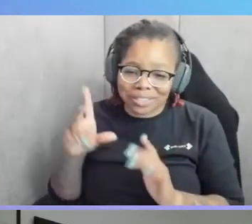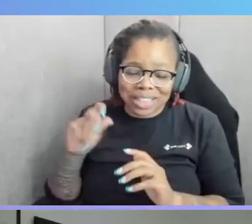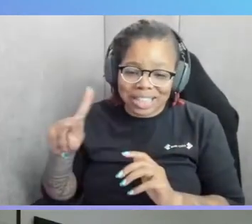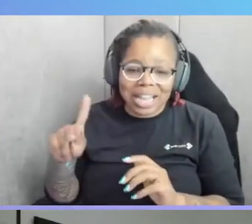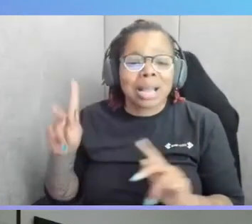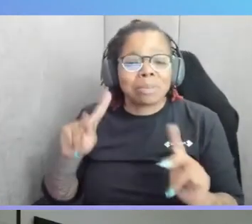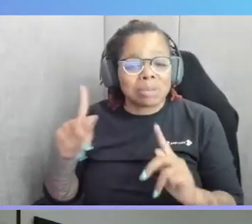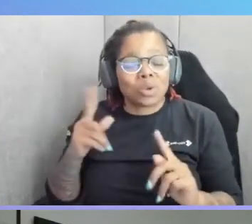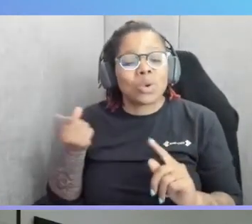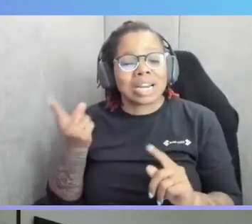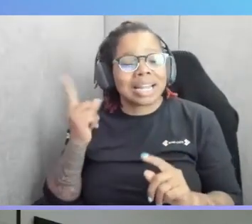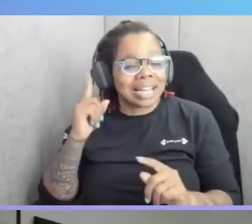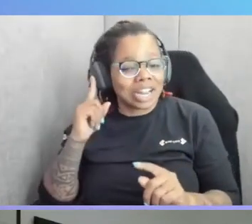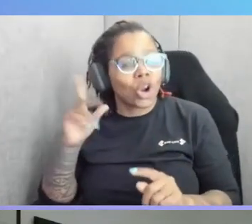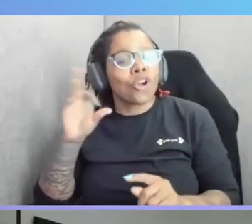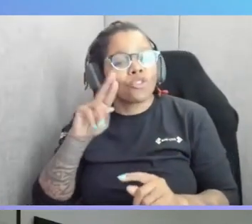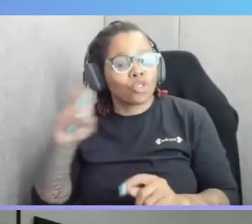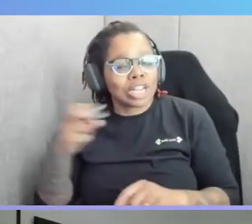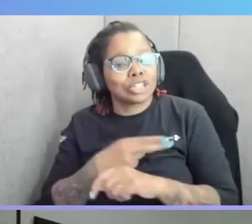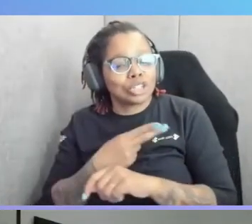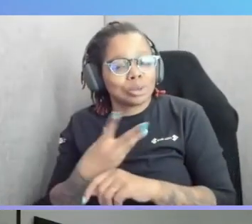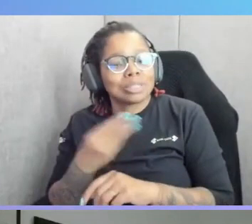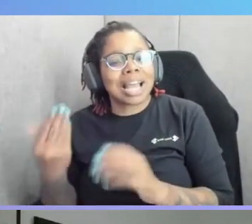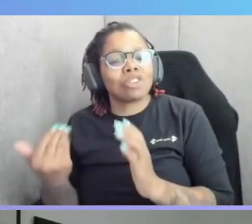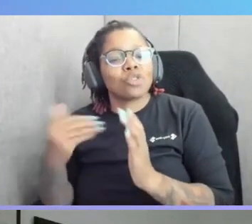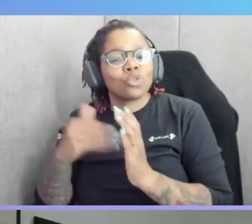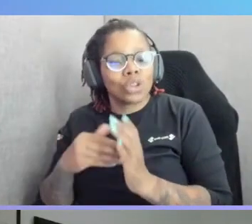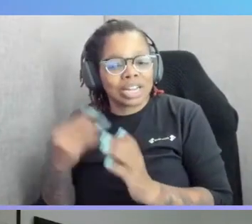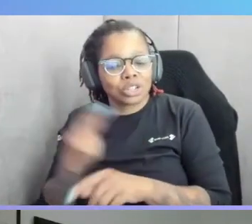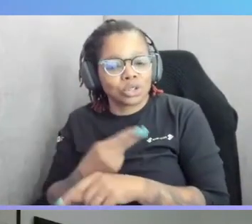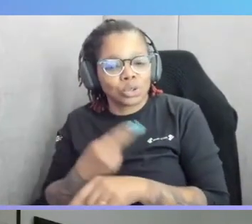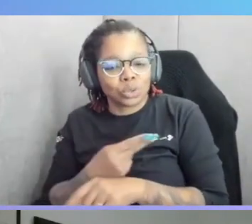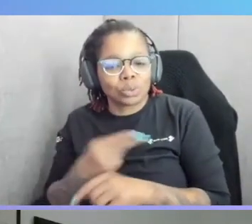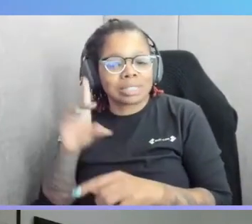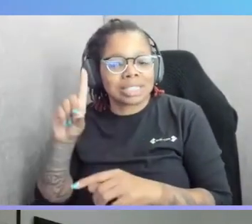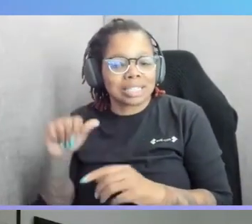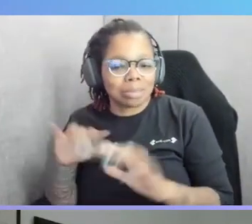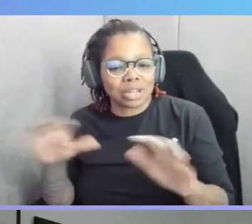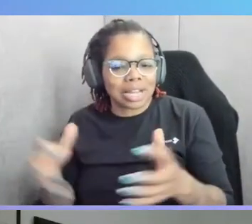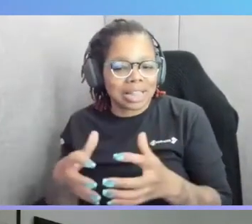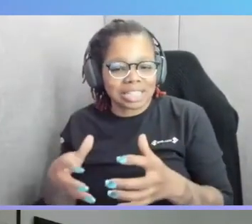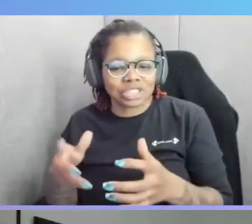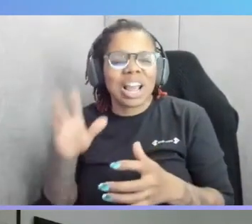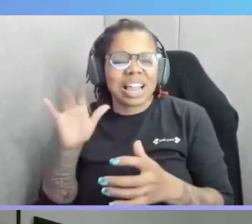to use and reuse disability collection, and that was pretty consistent across, uh, participants and things like